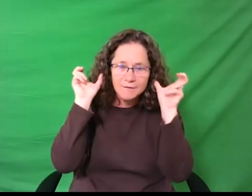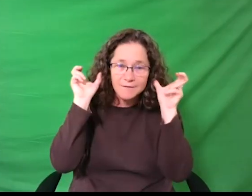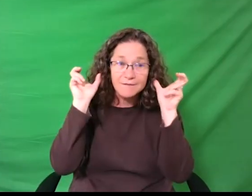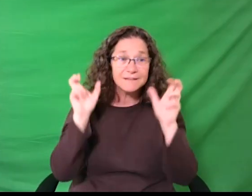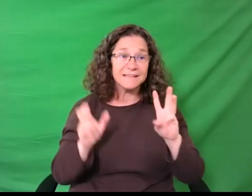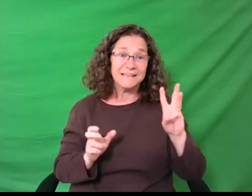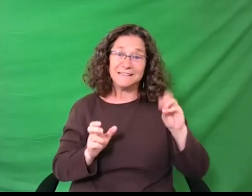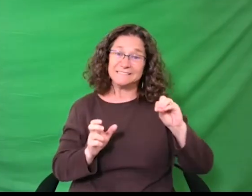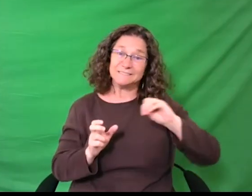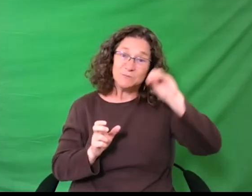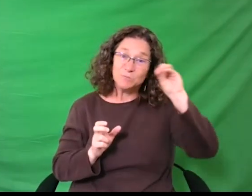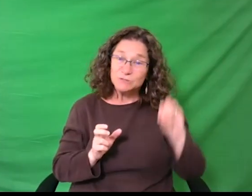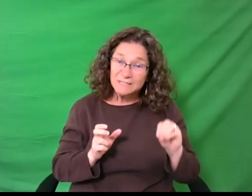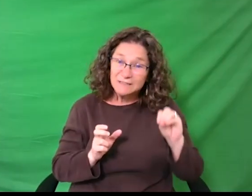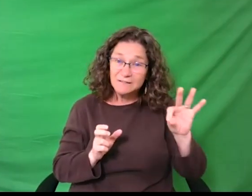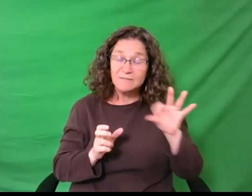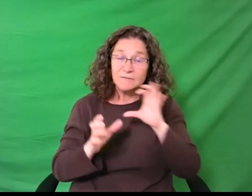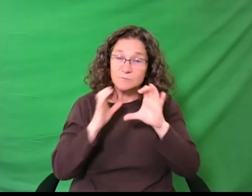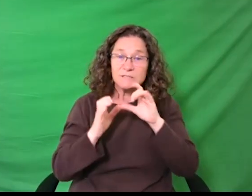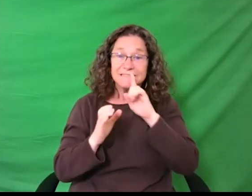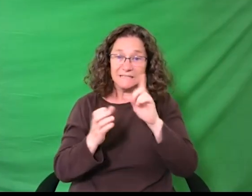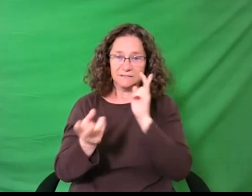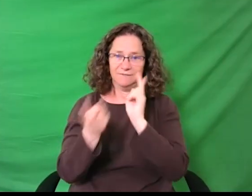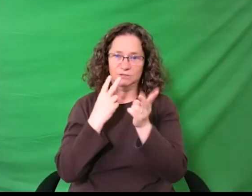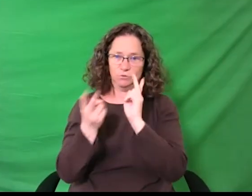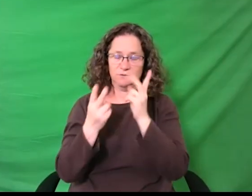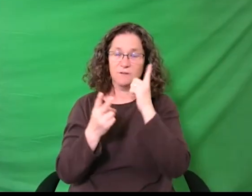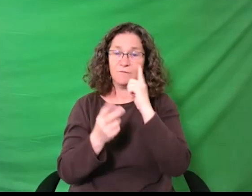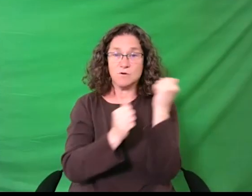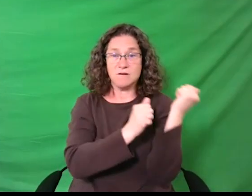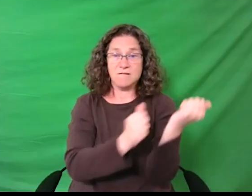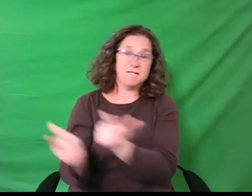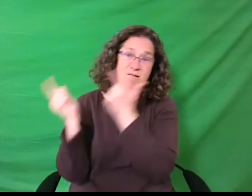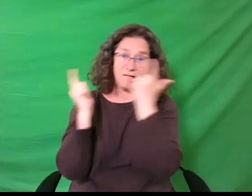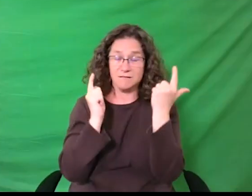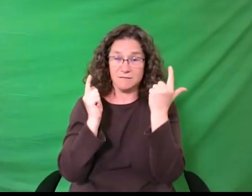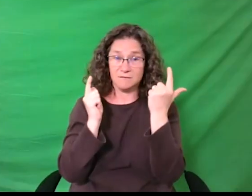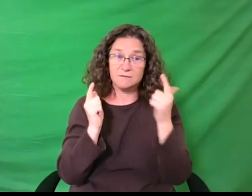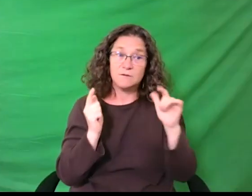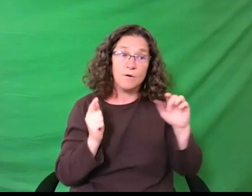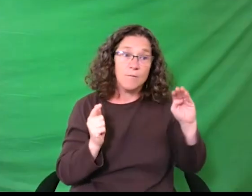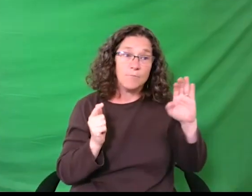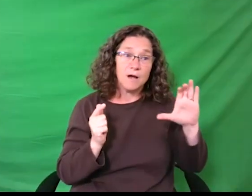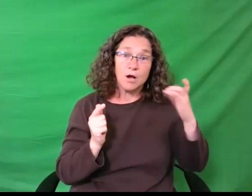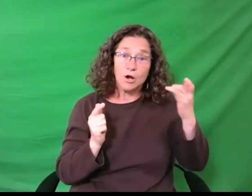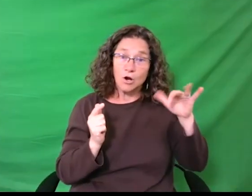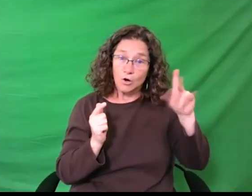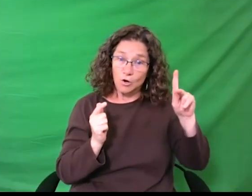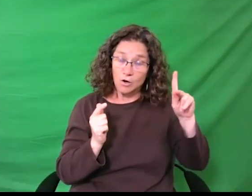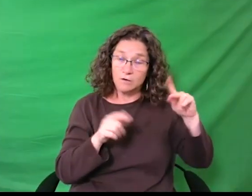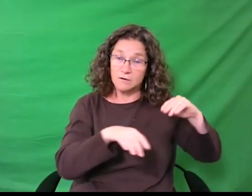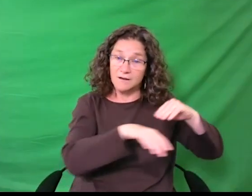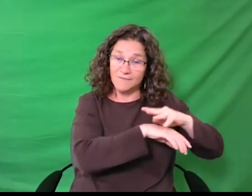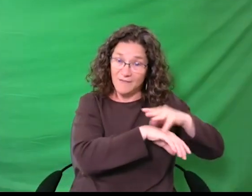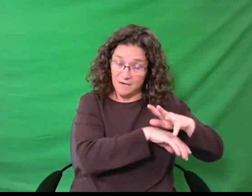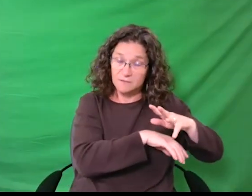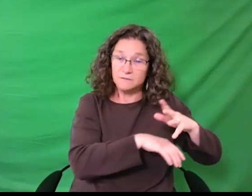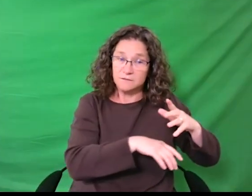is visual for everyone. And, basically, what the McGurk effect shows is that, if someone says one sound and then